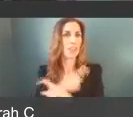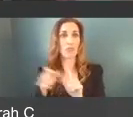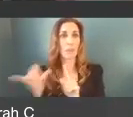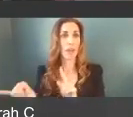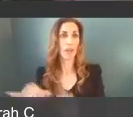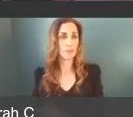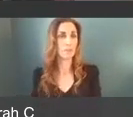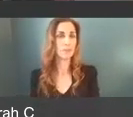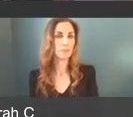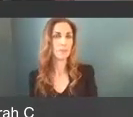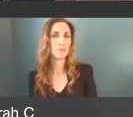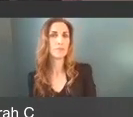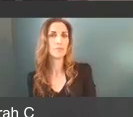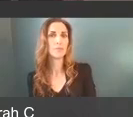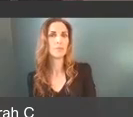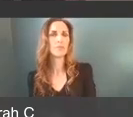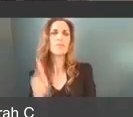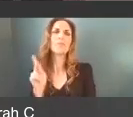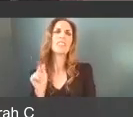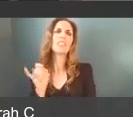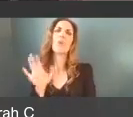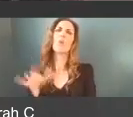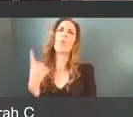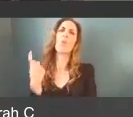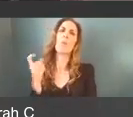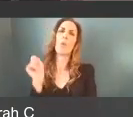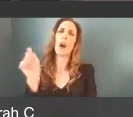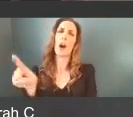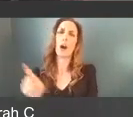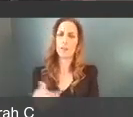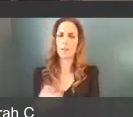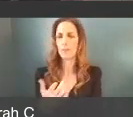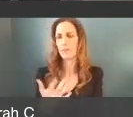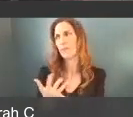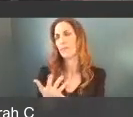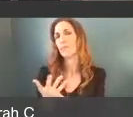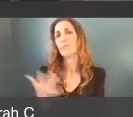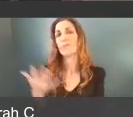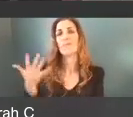[Reporter] And actually one additional question. Just and this has kind of been touched on before but,